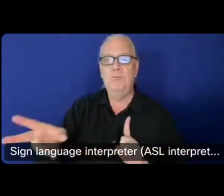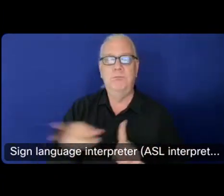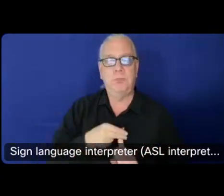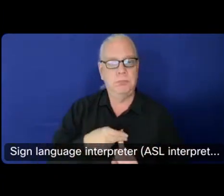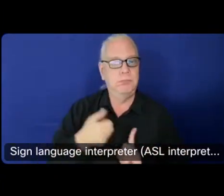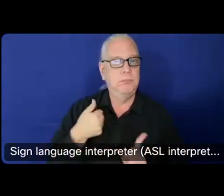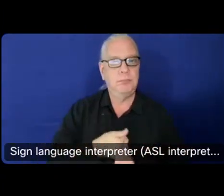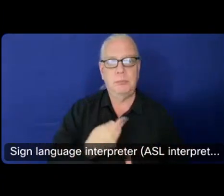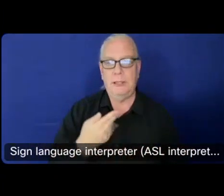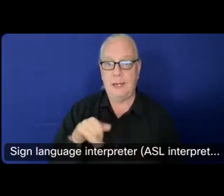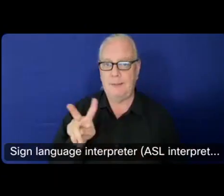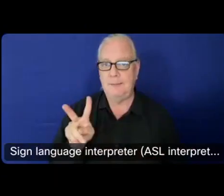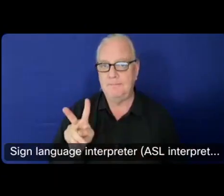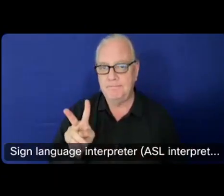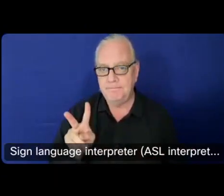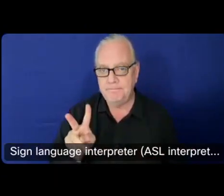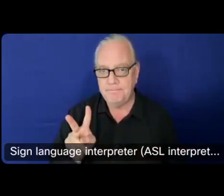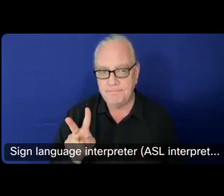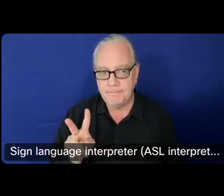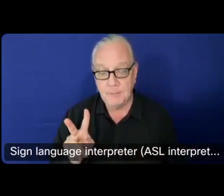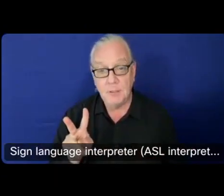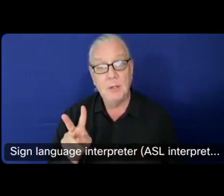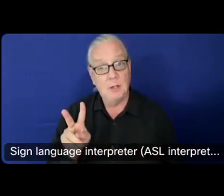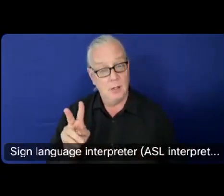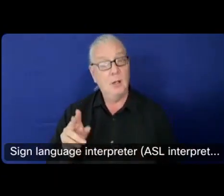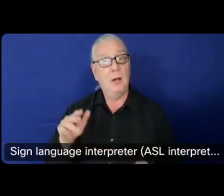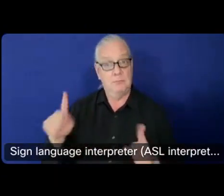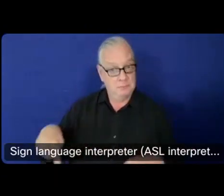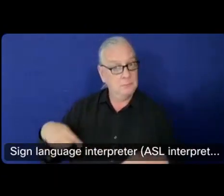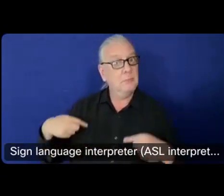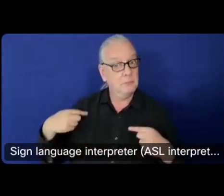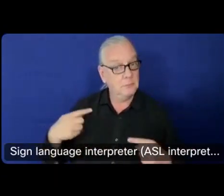So navigating that has been a little bit of a challenge. So,